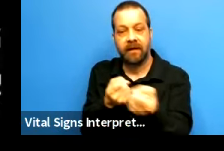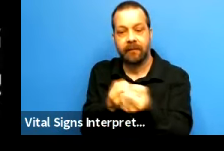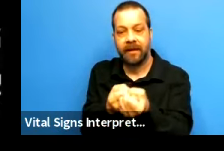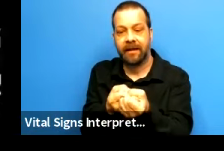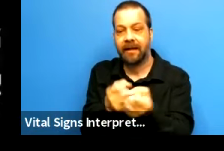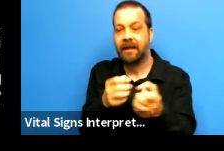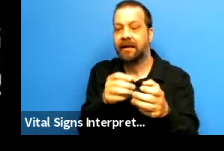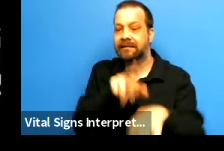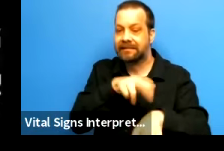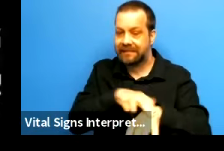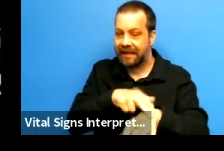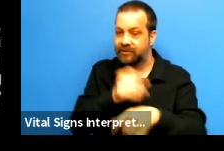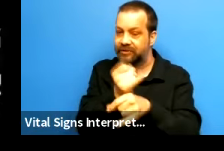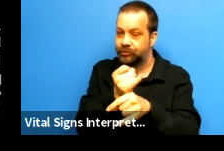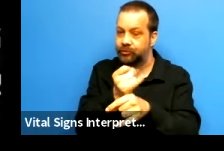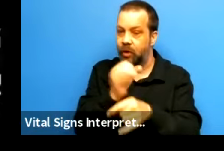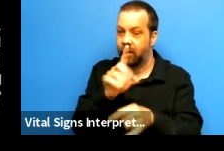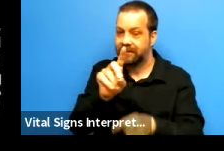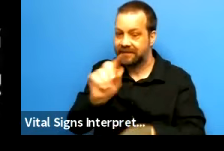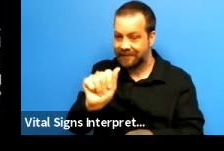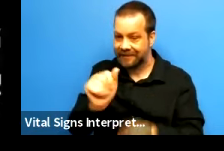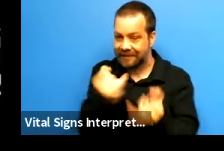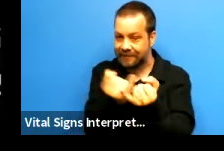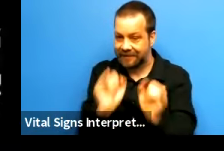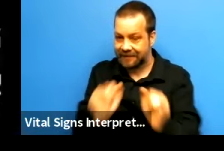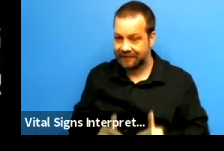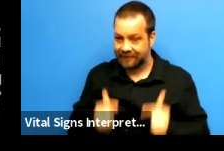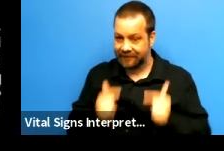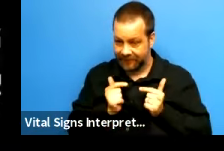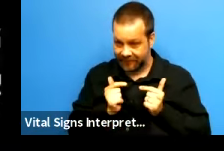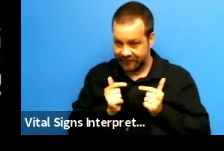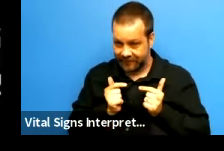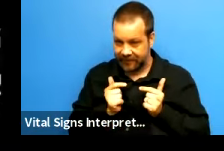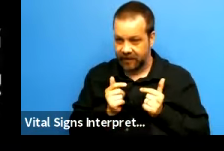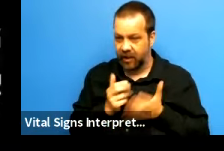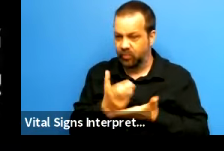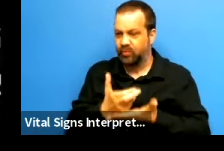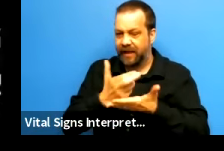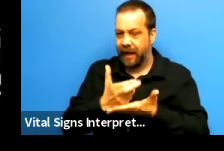and Rehabilitation Research a part of the administration on community living.